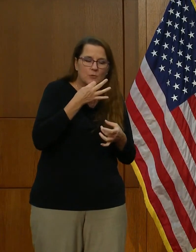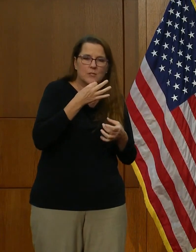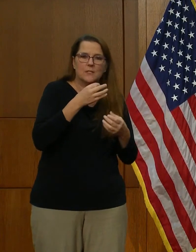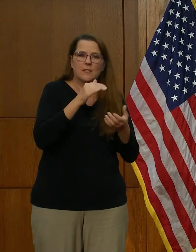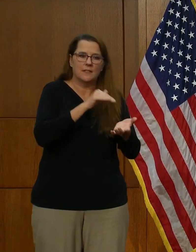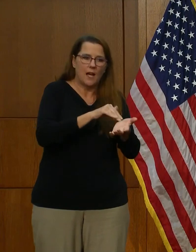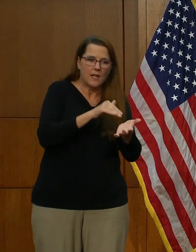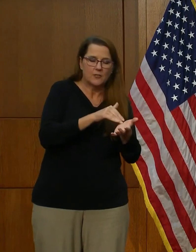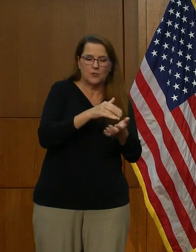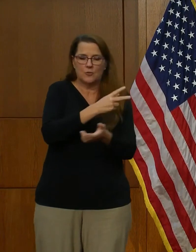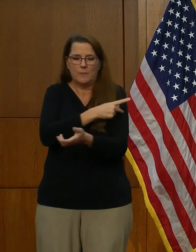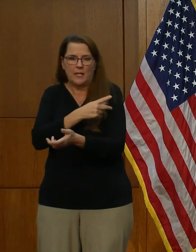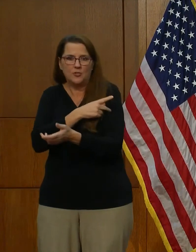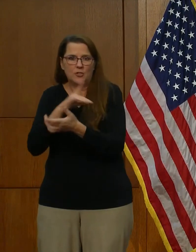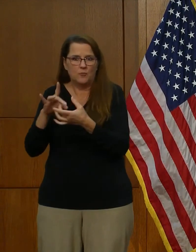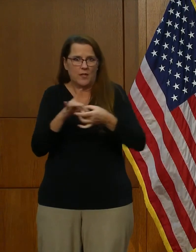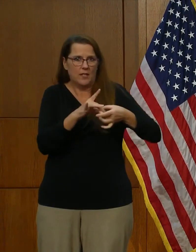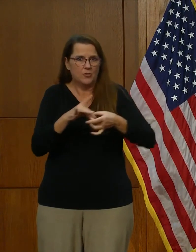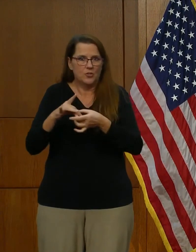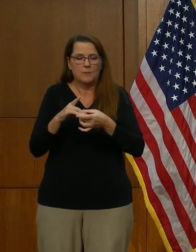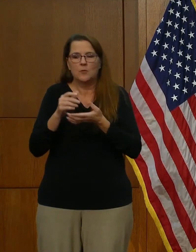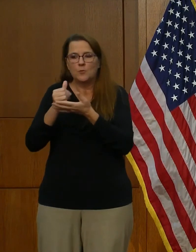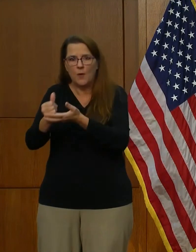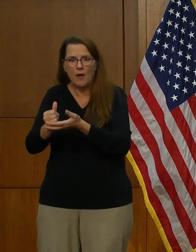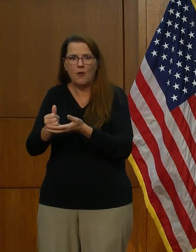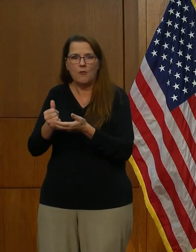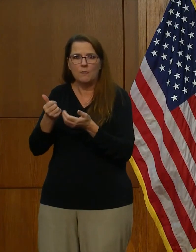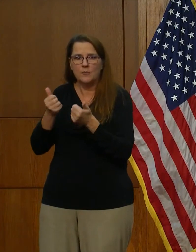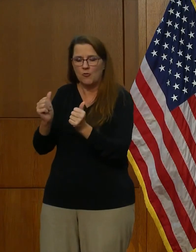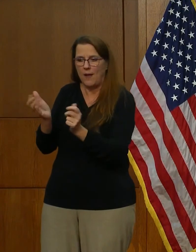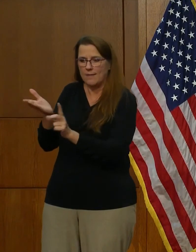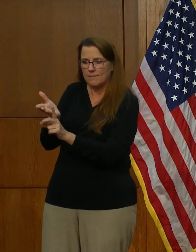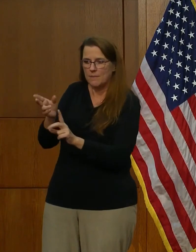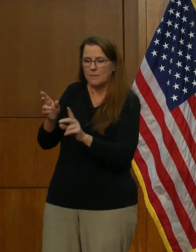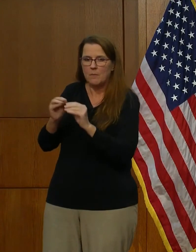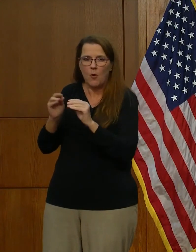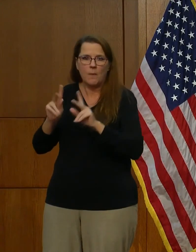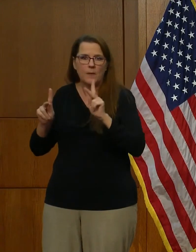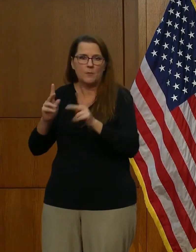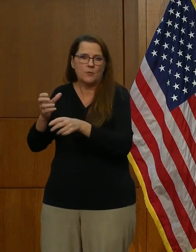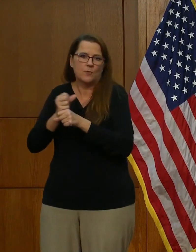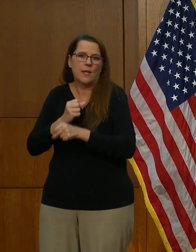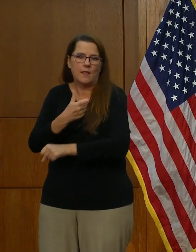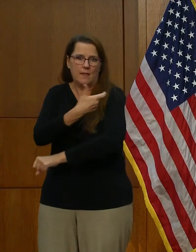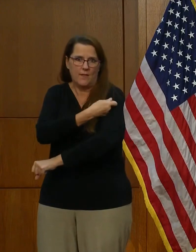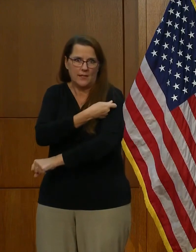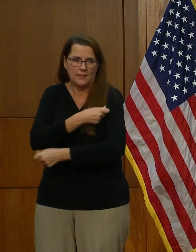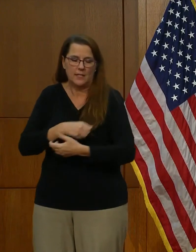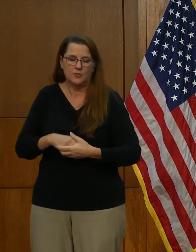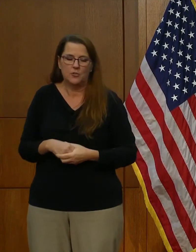THE EXPERTISE AND TRUST AND RELATIONSHIP THAT PROVIDERS HAVE WITH THEIR PATIENTS. TOE